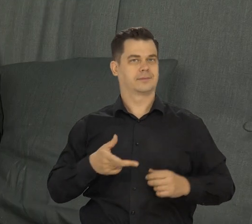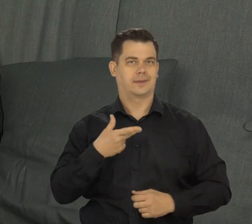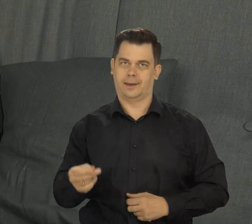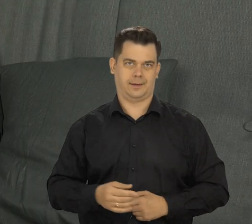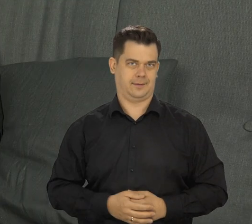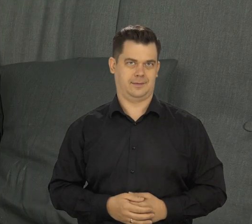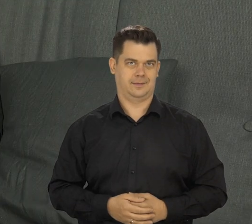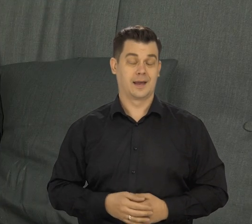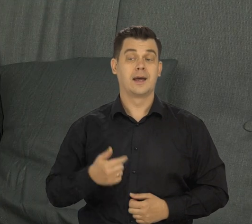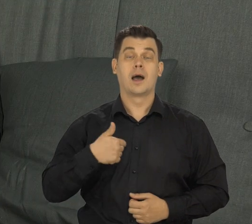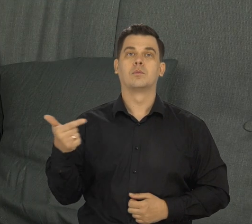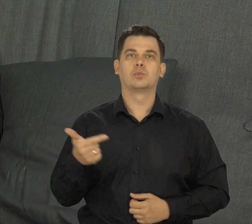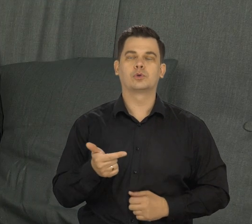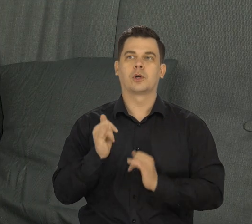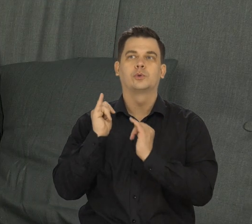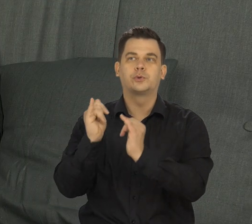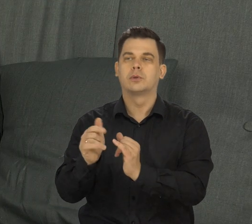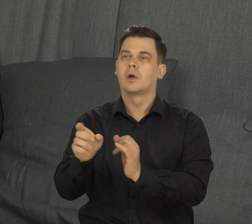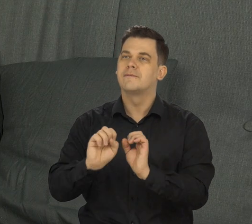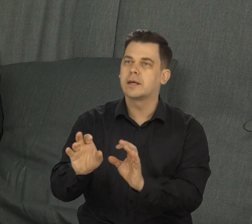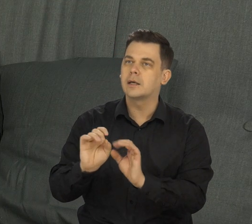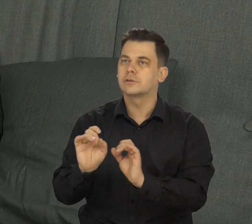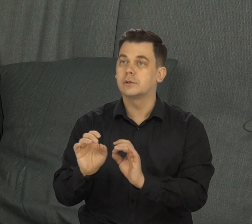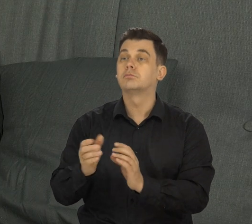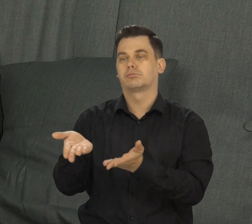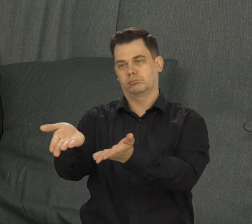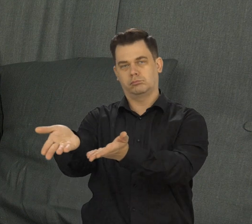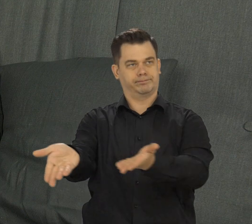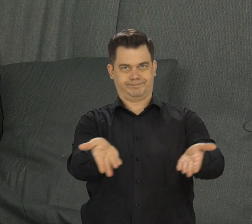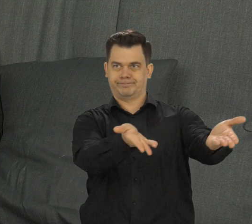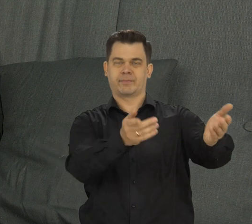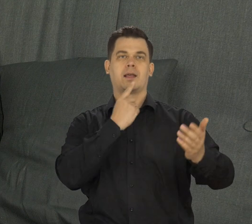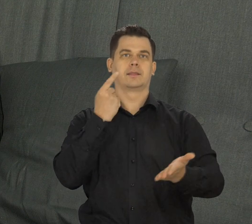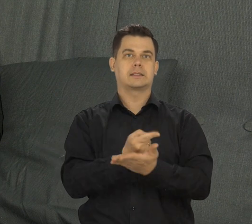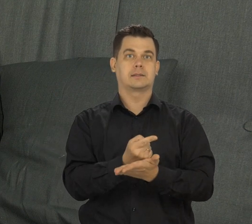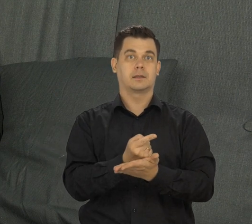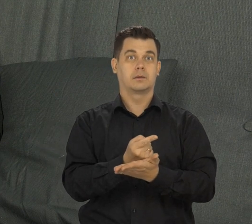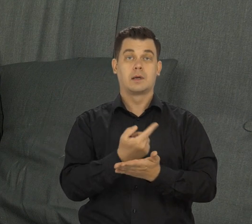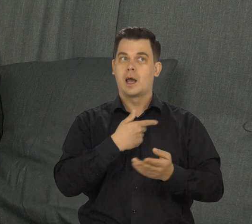It is the deaf person who decides and takes responsibility for his decisions, While the interpreter merely translates.